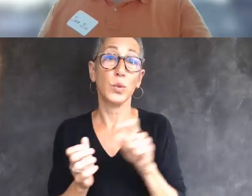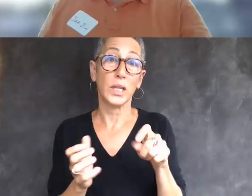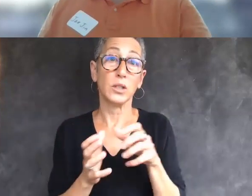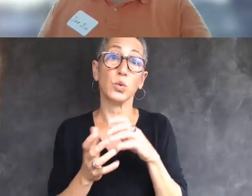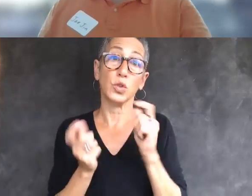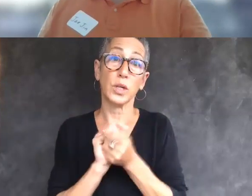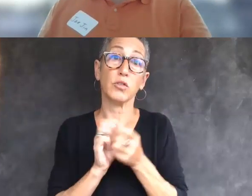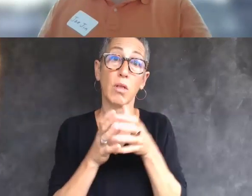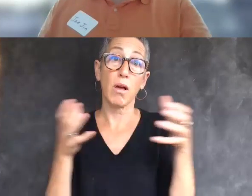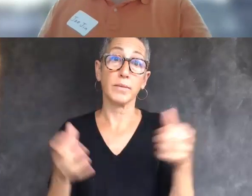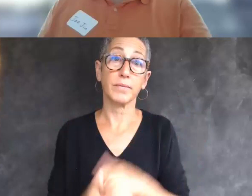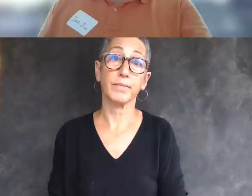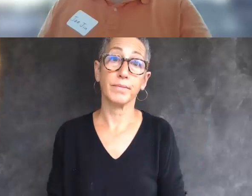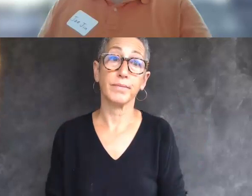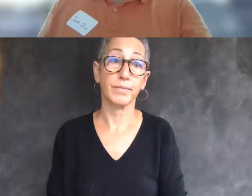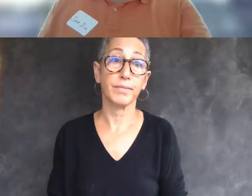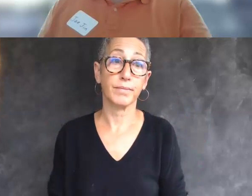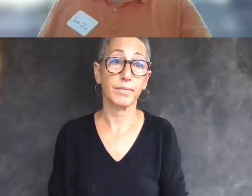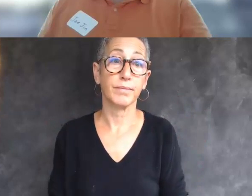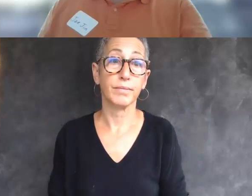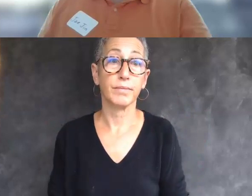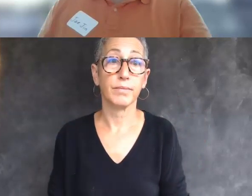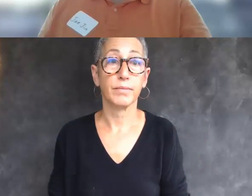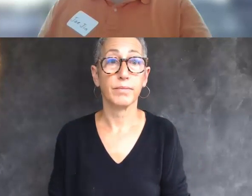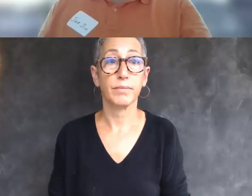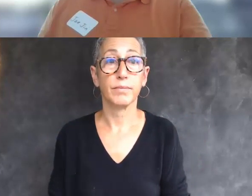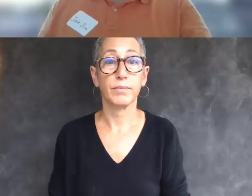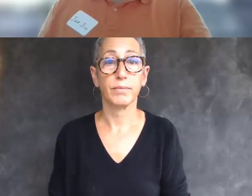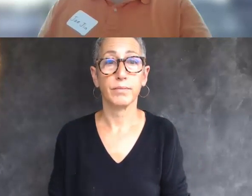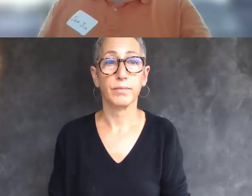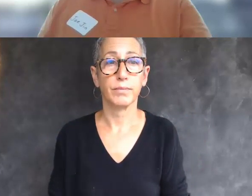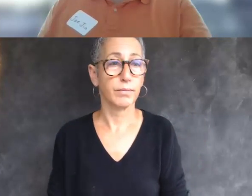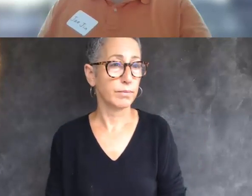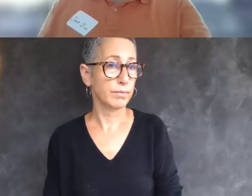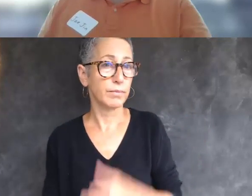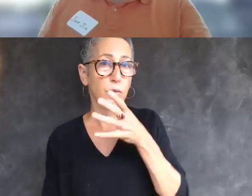Thank you. Can I jump in? >> JAE JIN PAK: Yes. Oh, yes, please. Please.